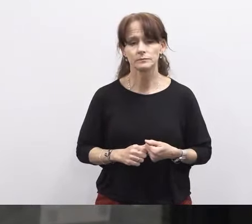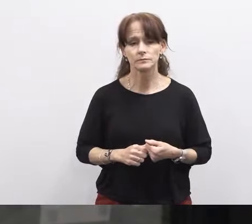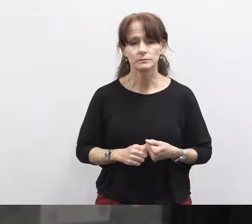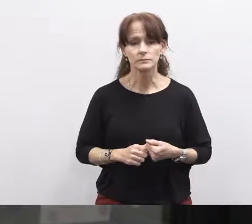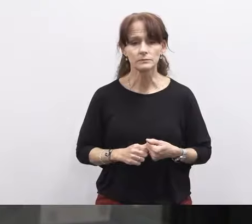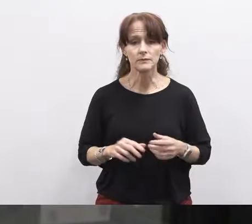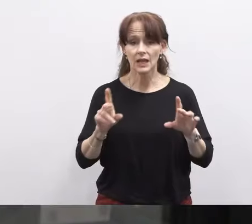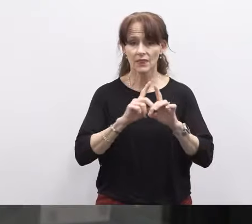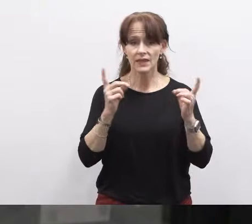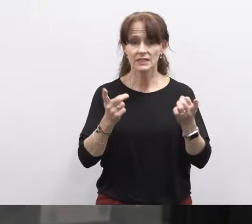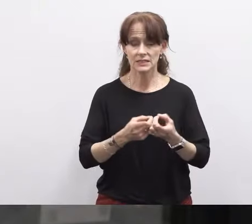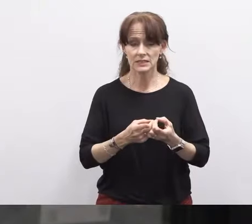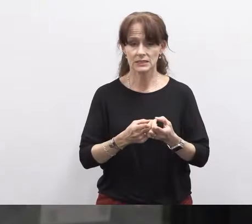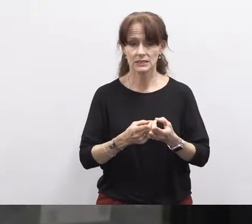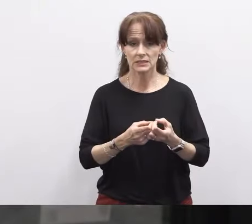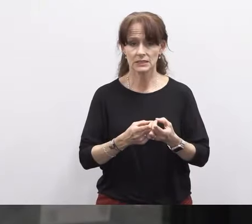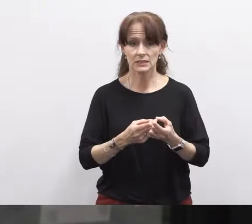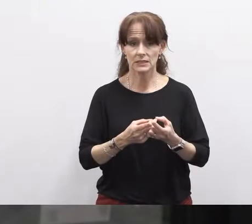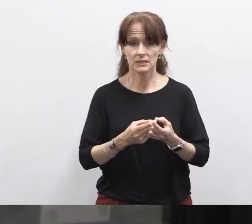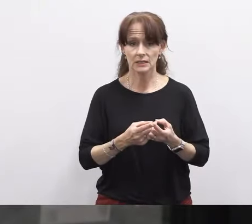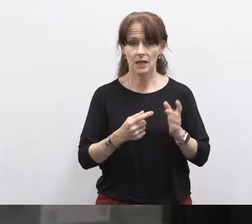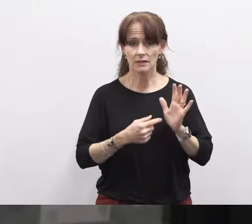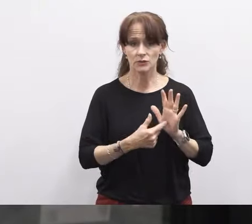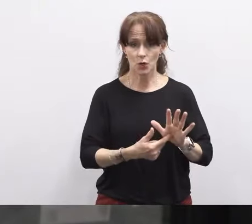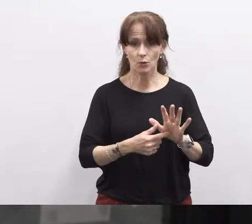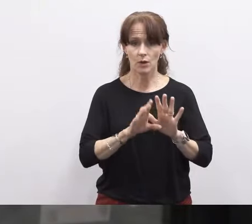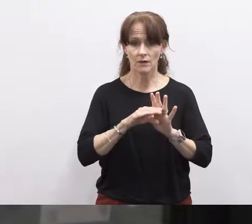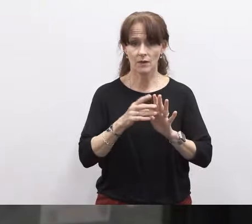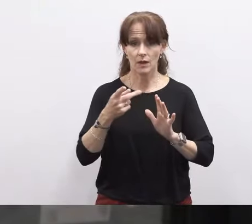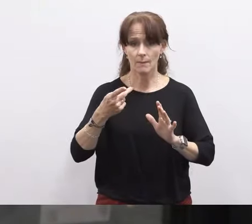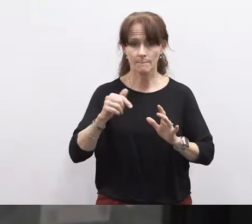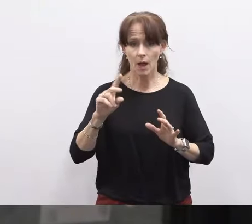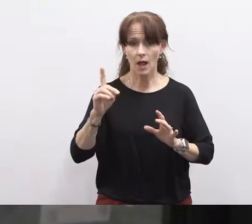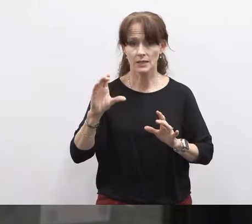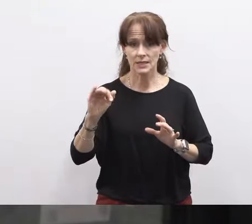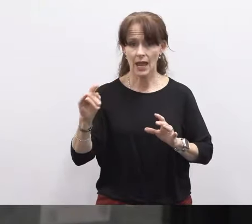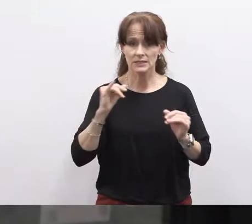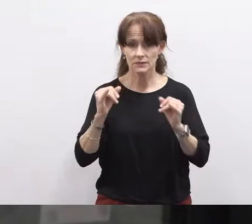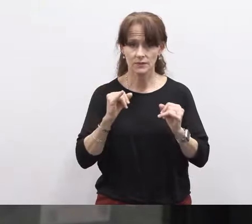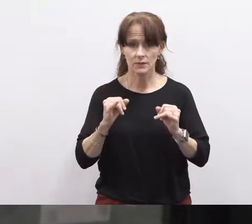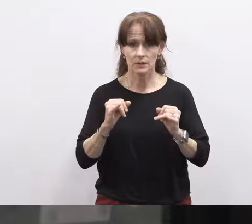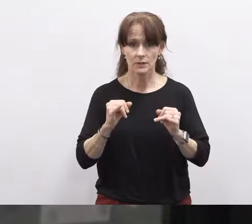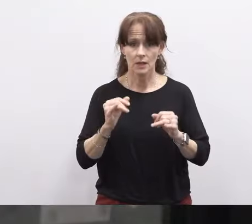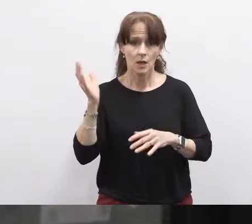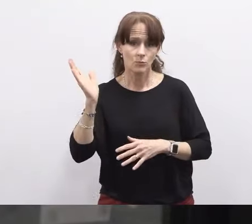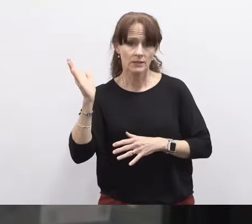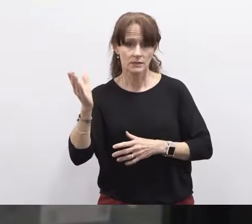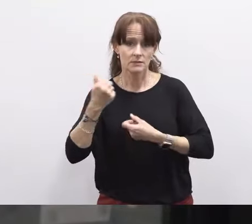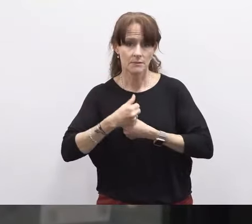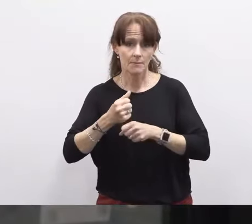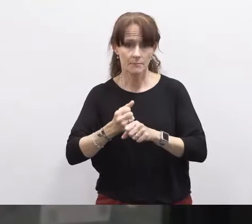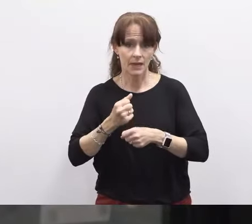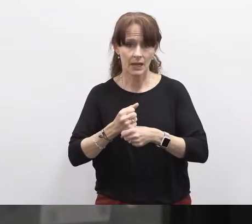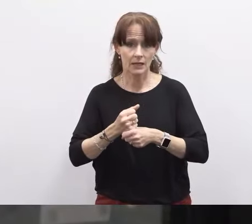The district has come out in a video in a podcast interview and said that there's been present made in compensation.